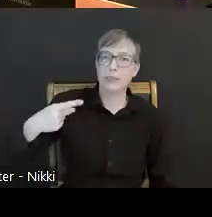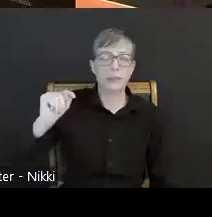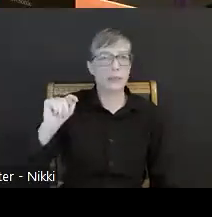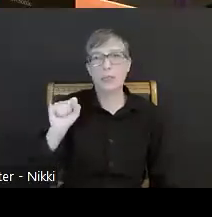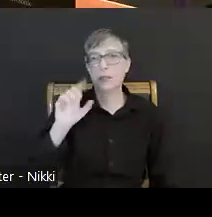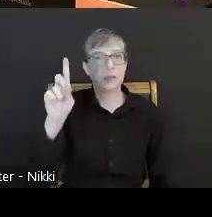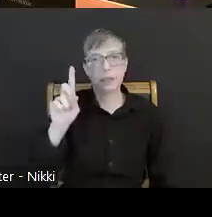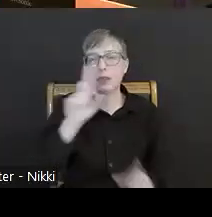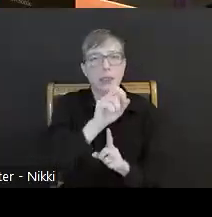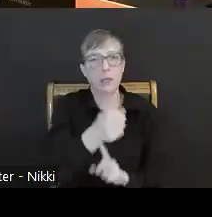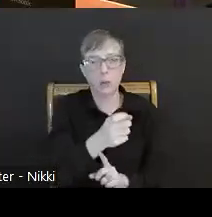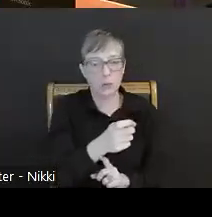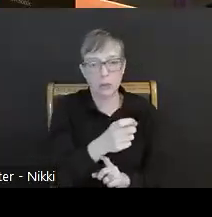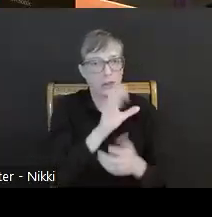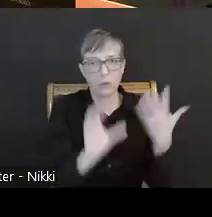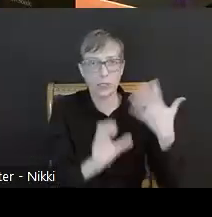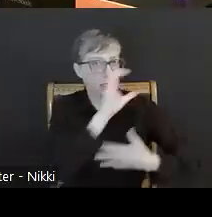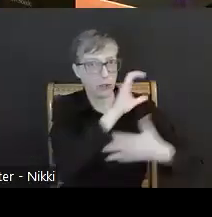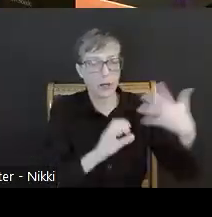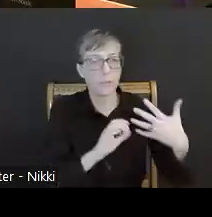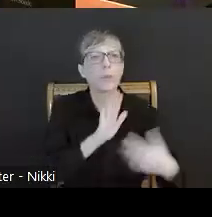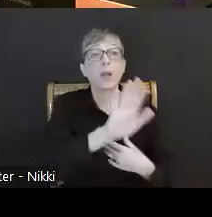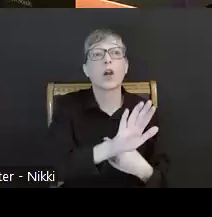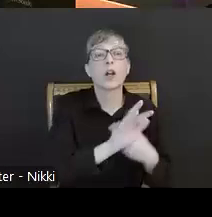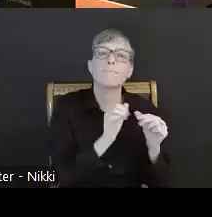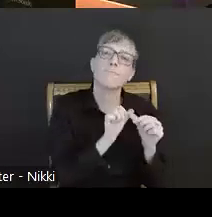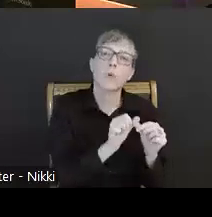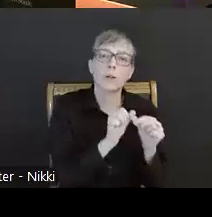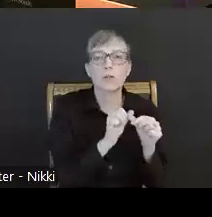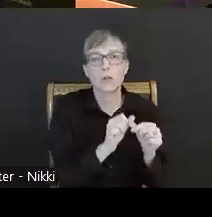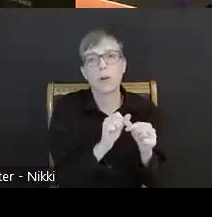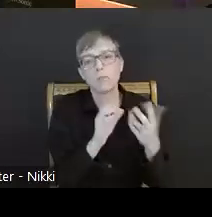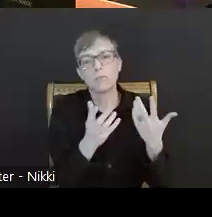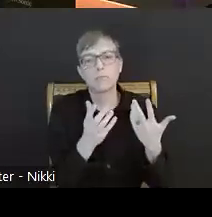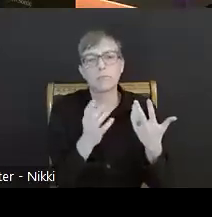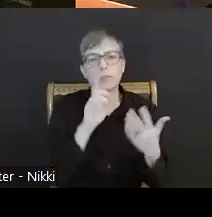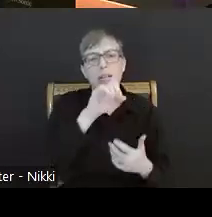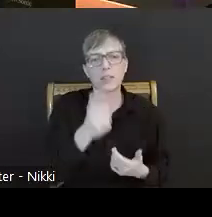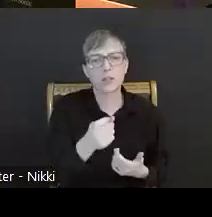working diagnosis was a wild episode of recurrent major depressive disorder and generalized anxiety